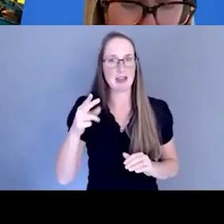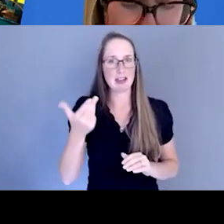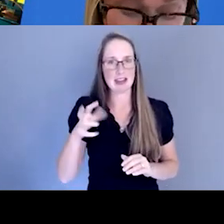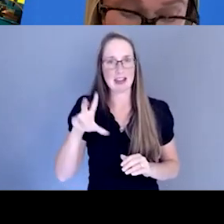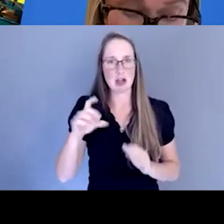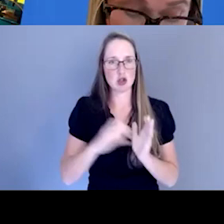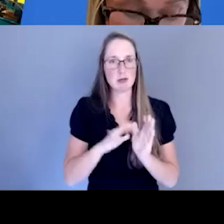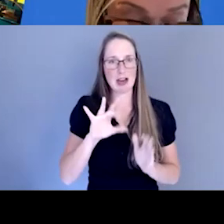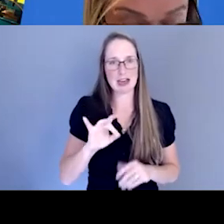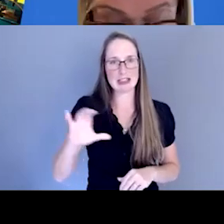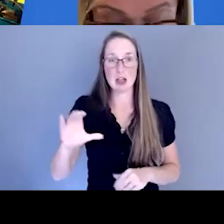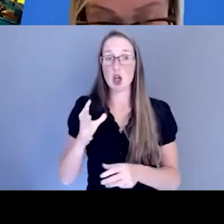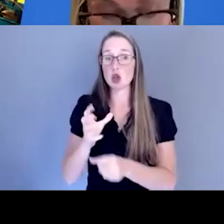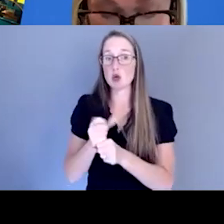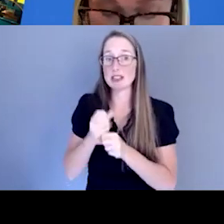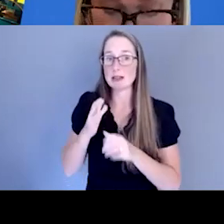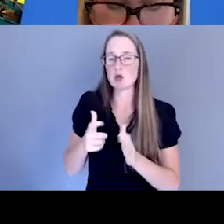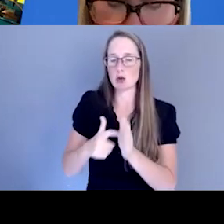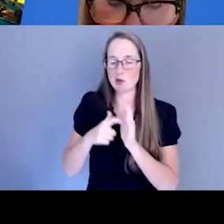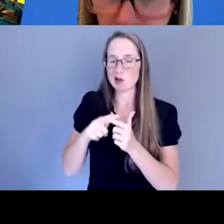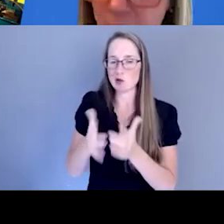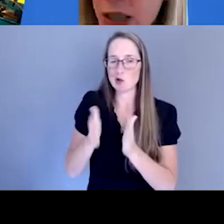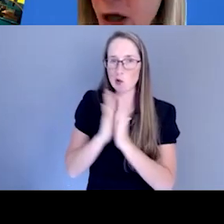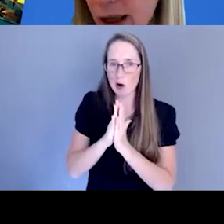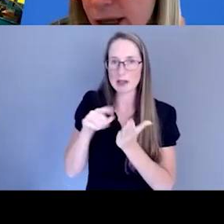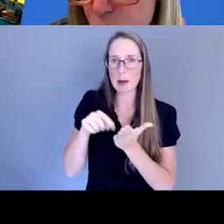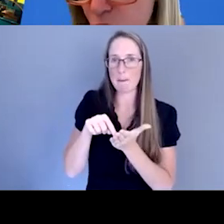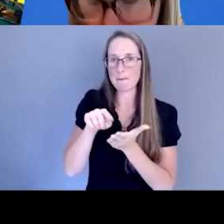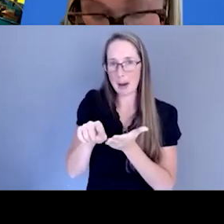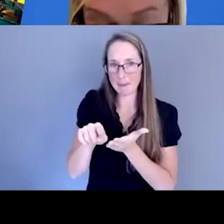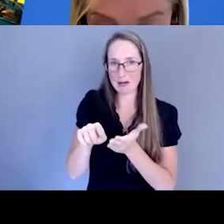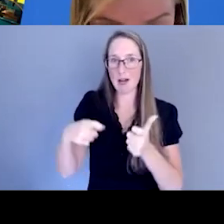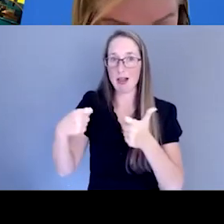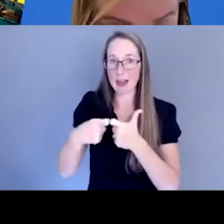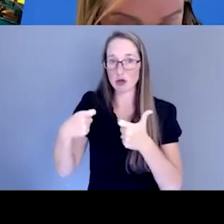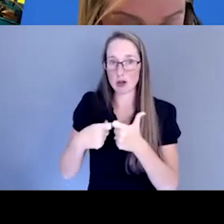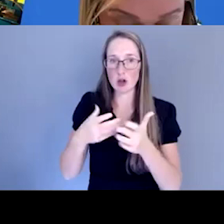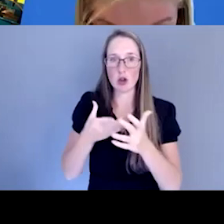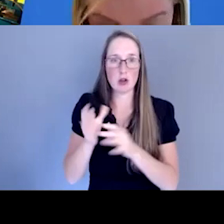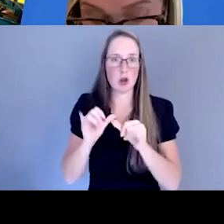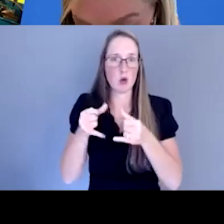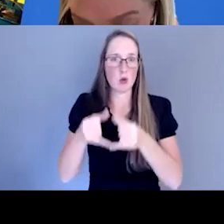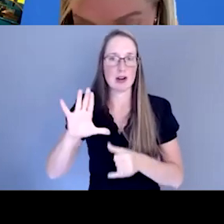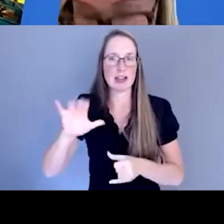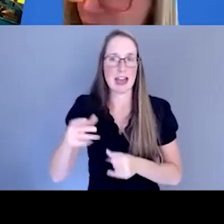the recipient is required to request payments electronically through the Award Cash Management Service.